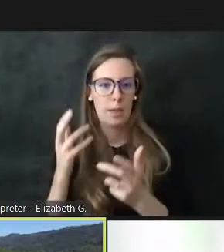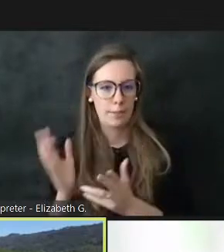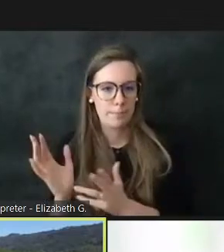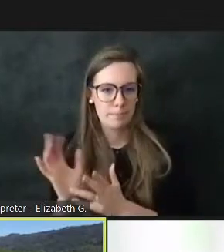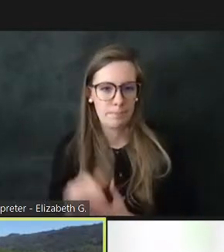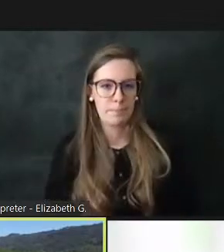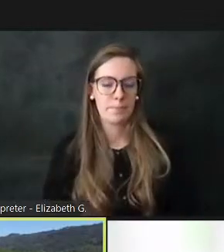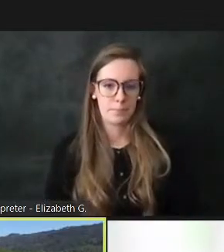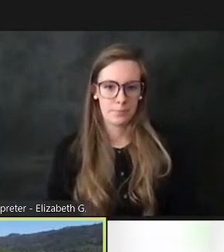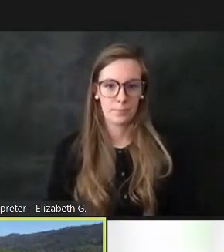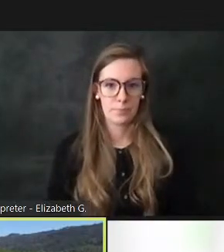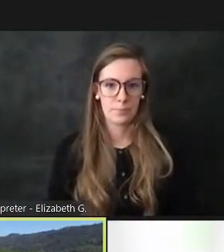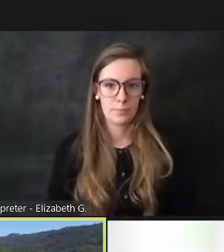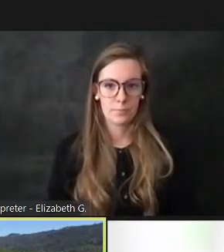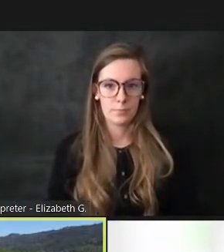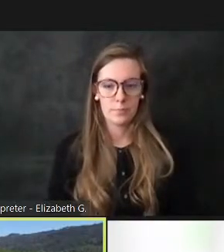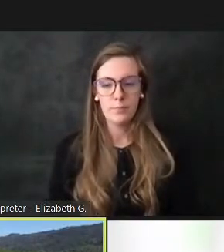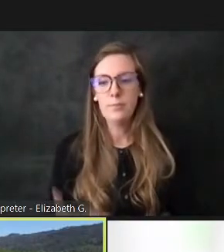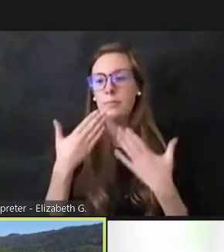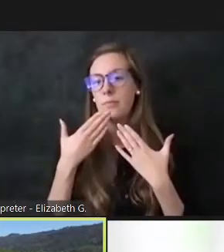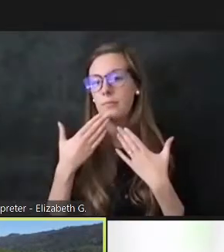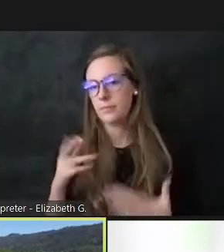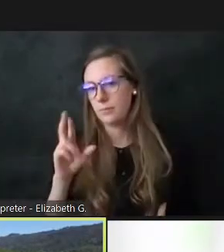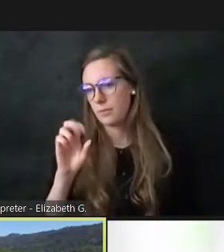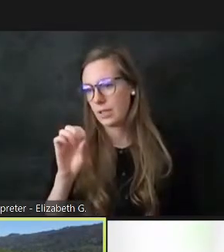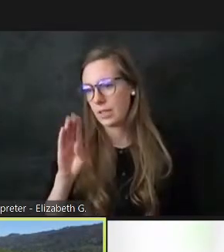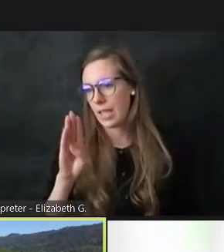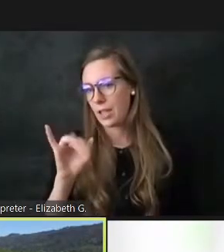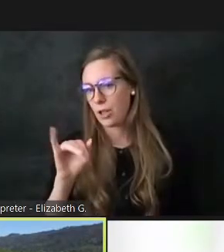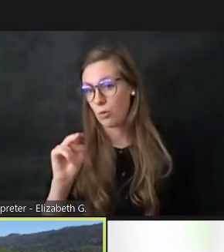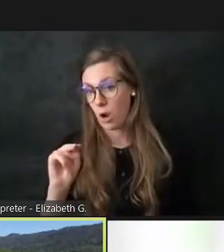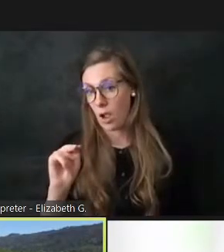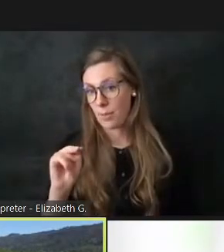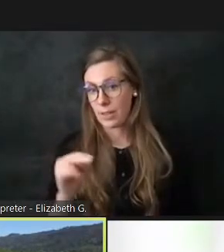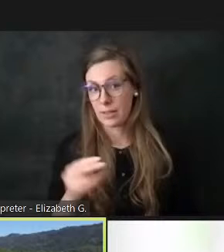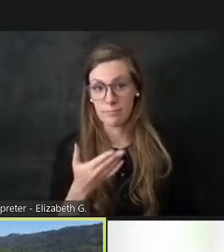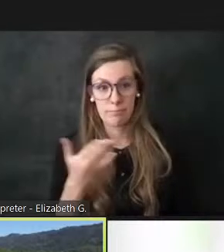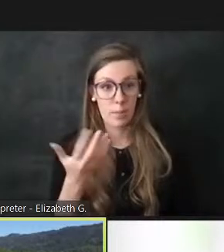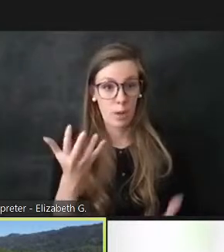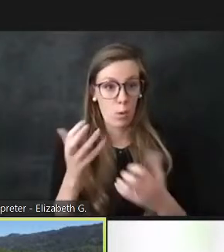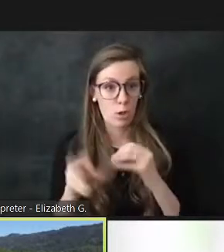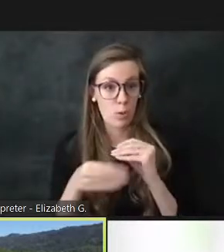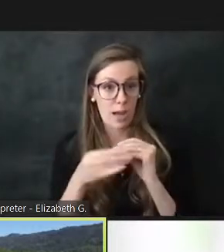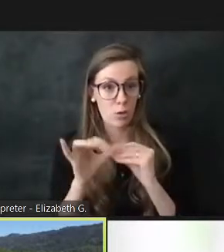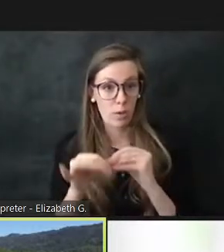Thank you, Robin. If anybody else wants to add to that, please go ahead.